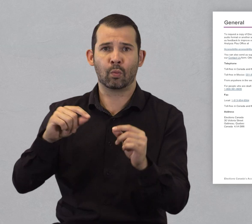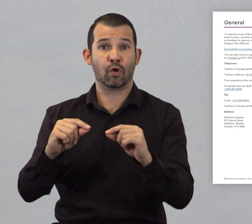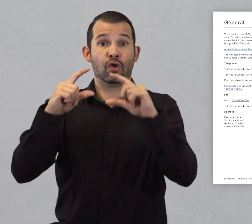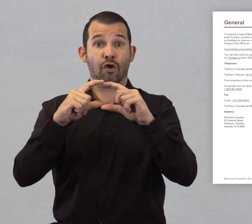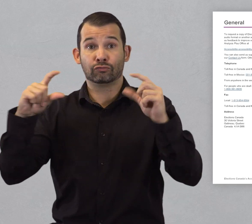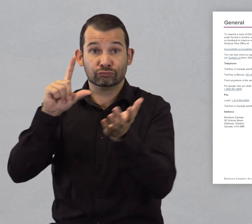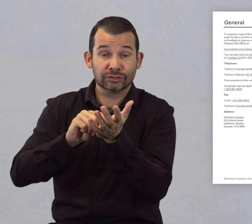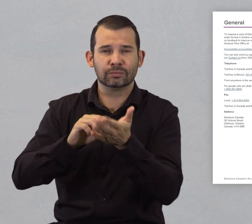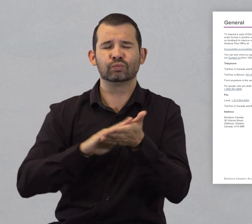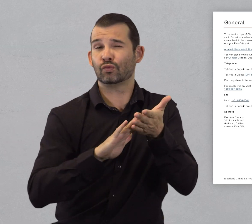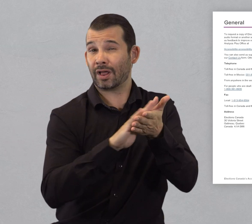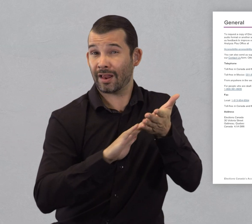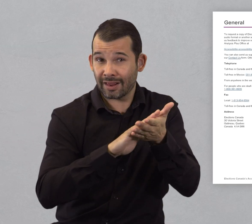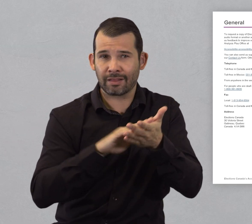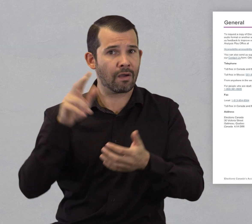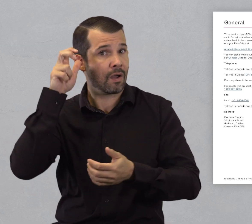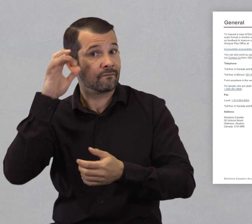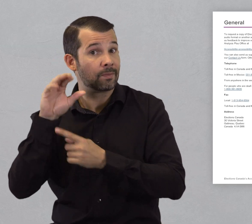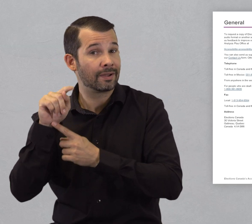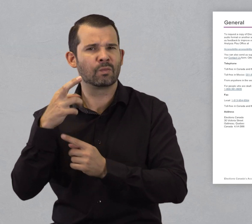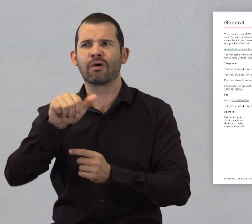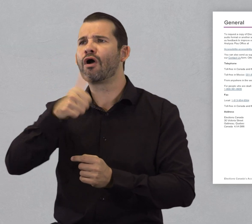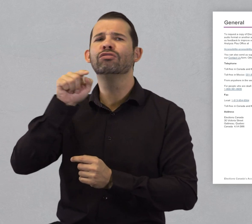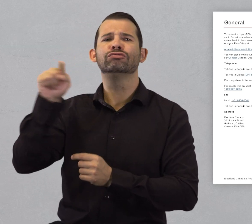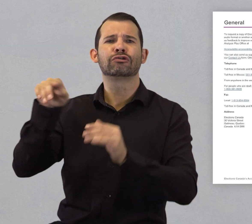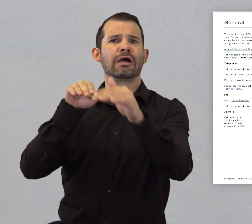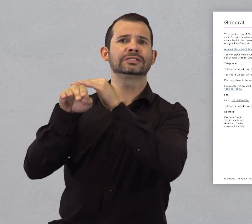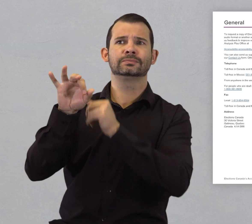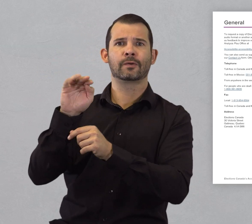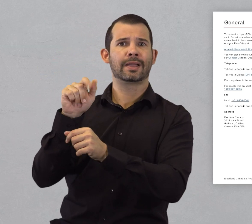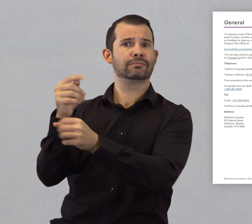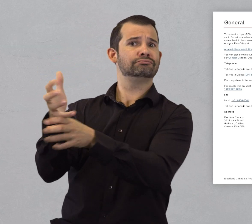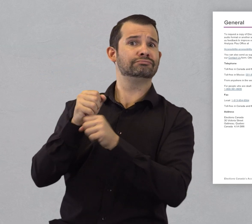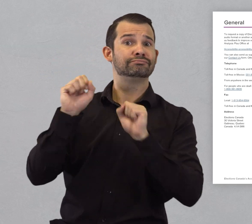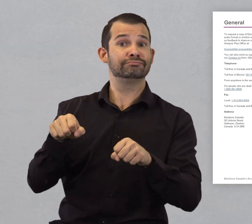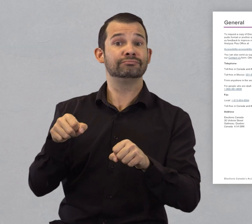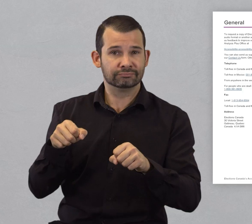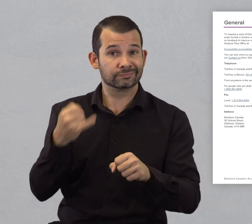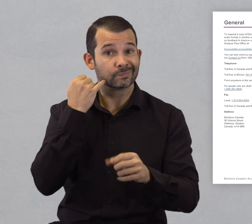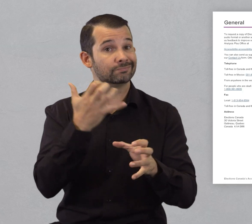large print, braille, audio format or another accessible format—to receive